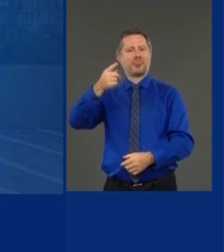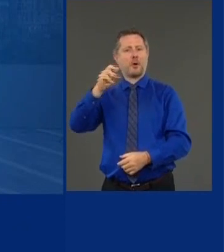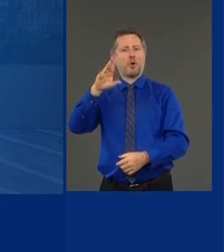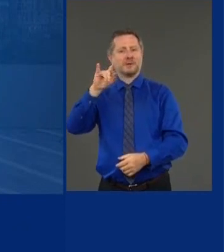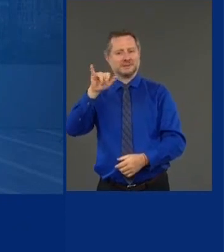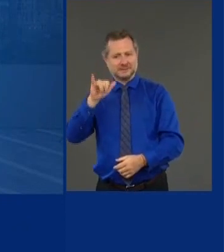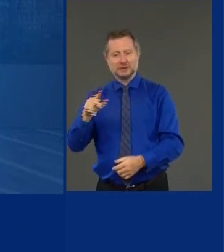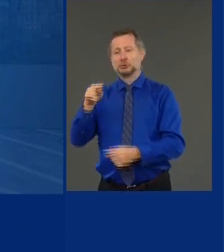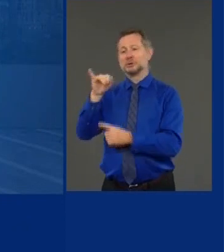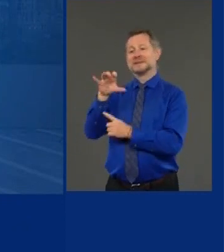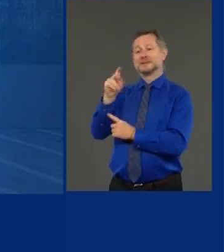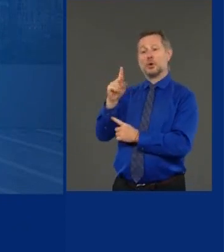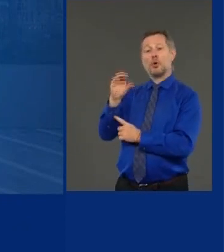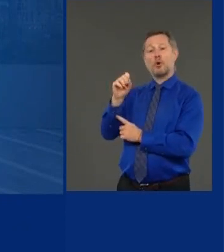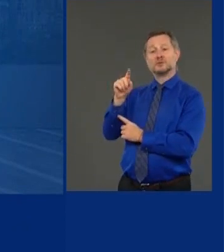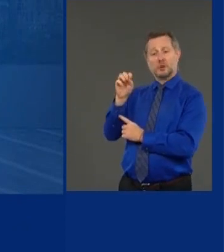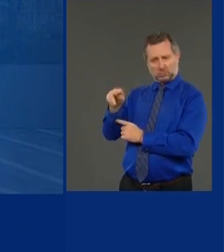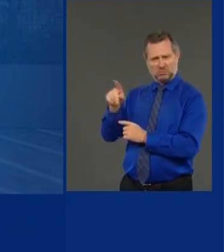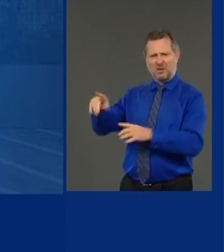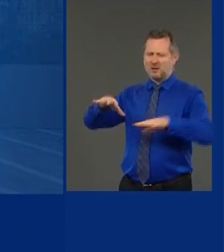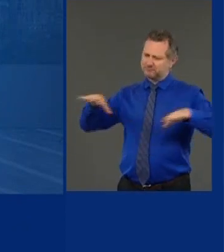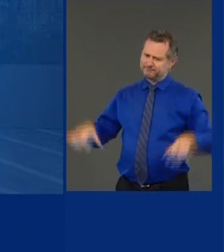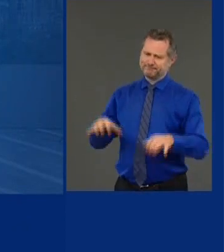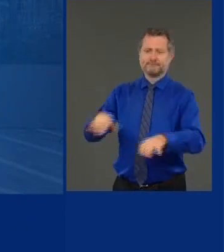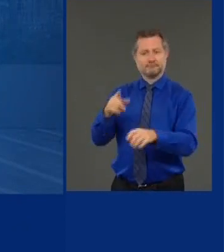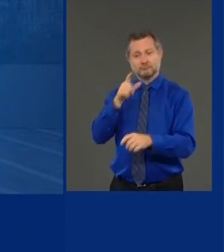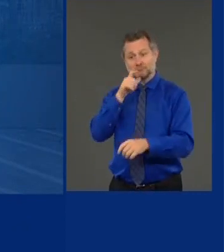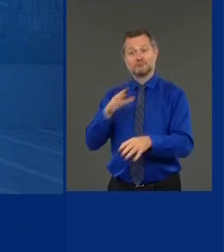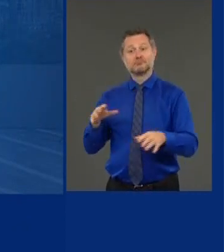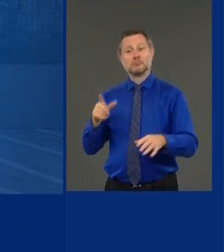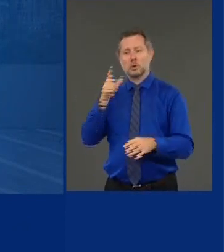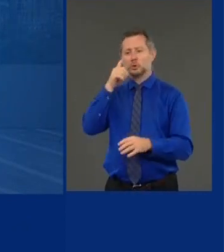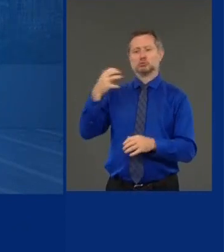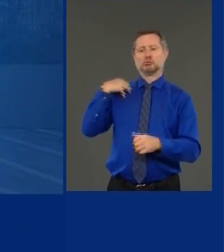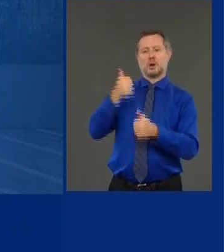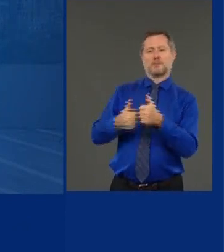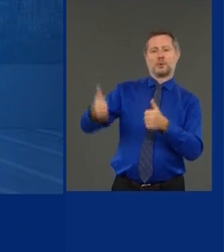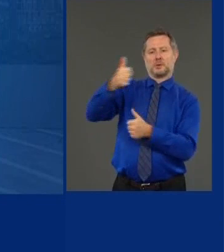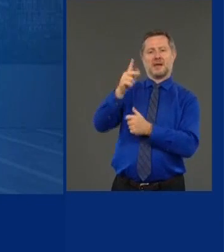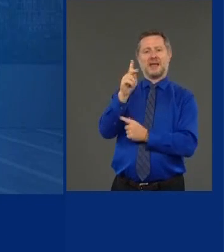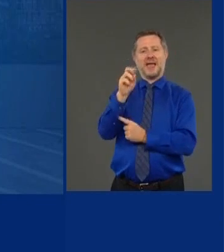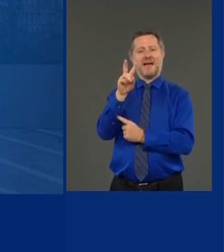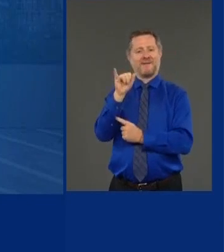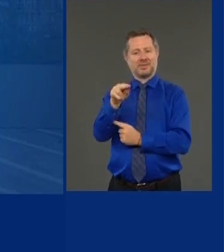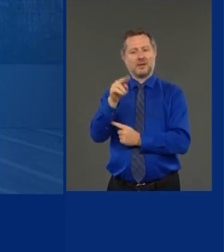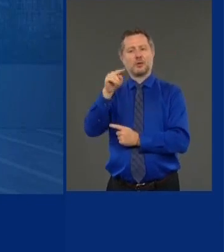WE HAVE TO HAVE A DIALOGUE. I WANT TO CONGRATULATE THE PORT